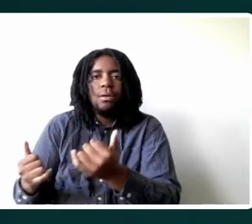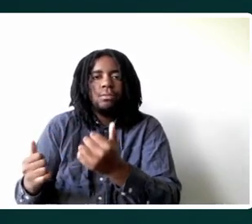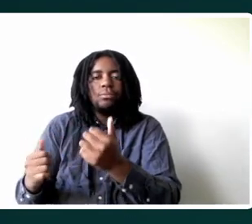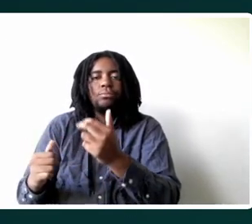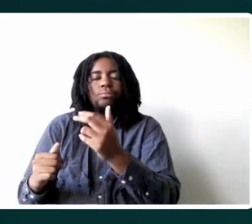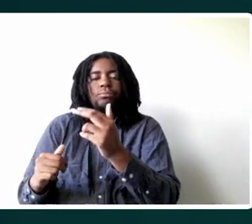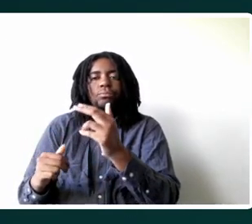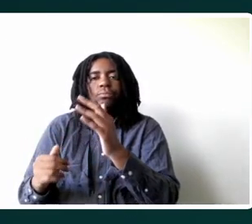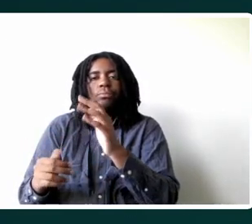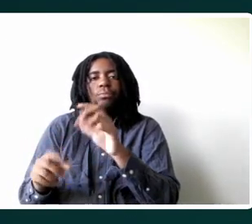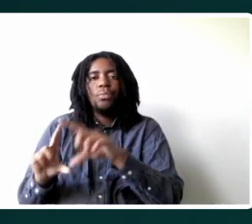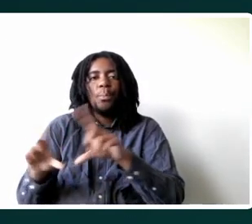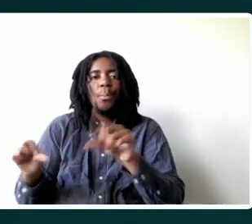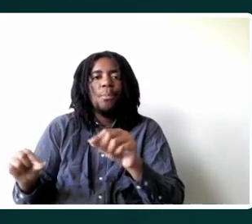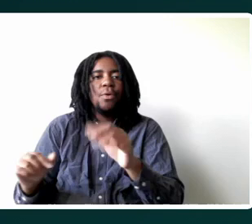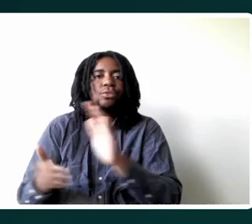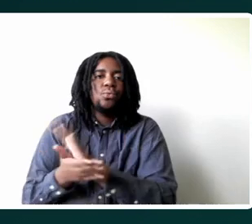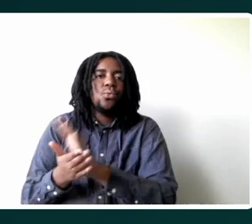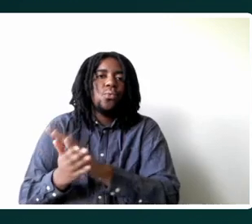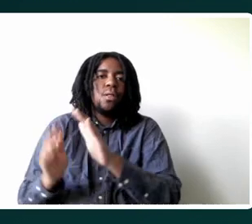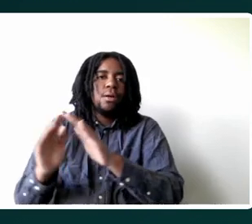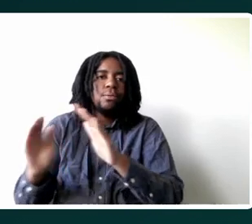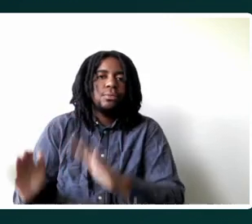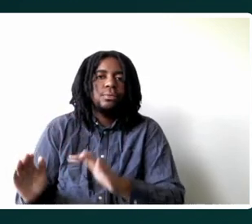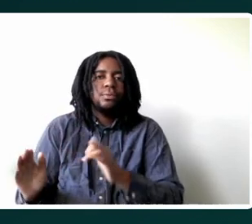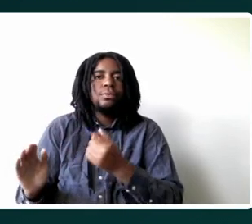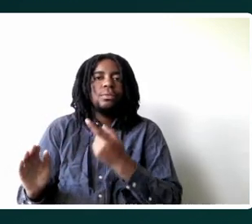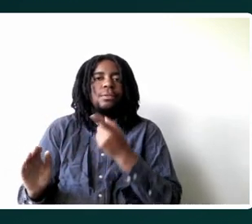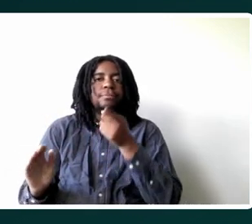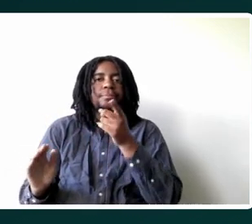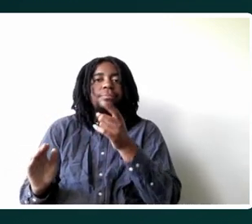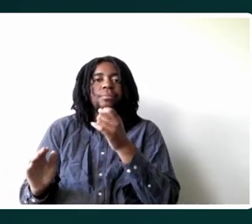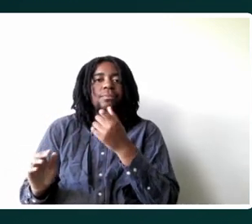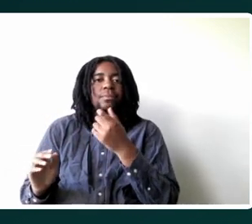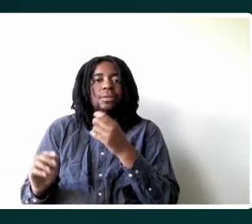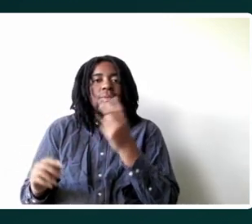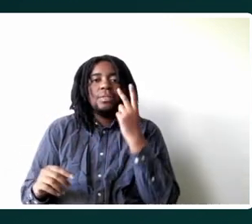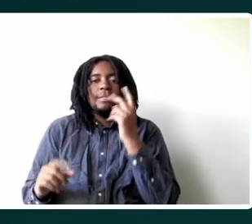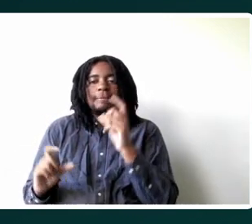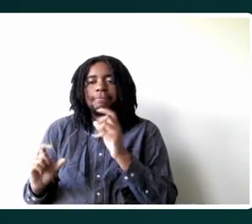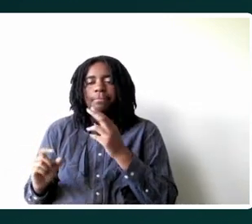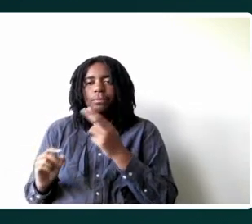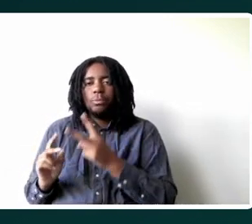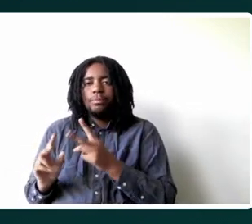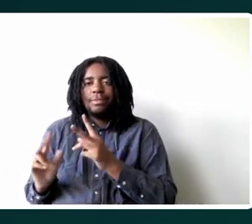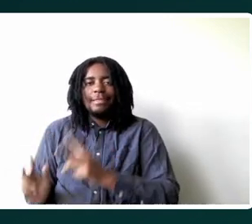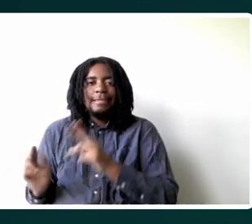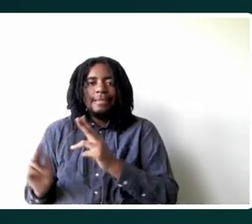And those dioramas are small-scale scenes that he created with his students, traveled to Paris,